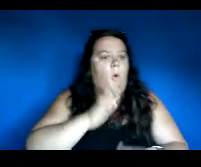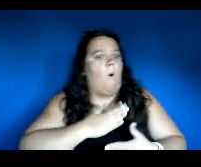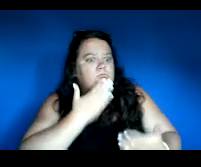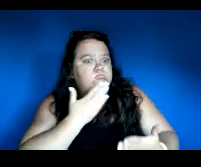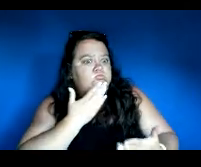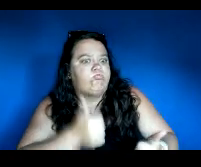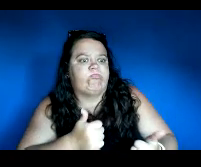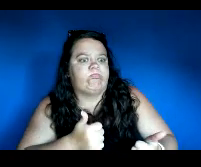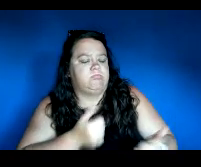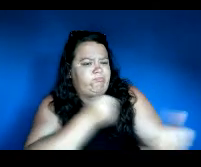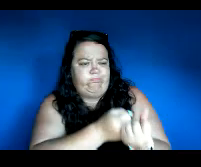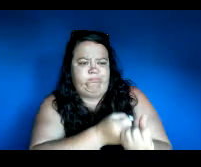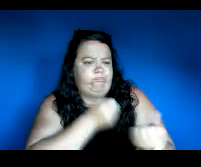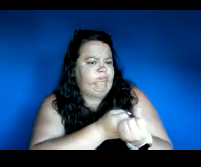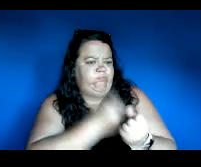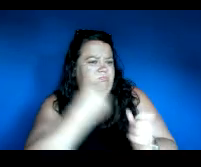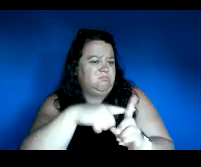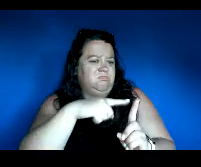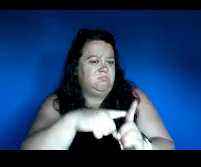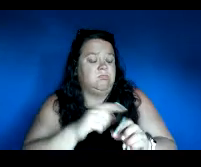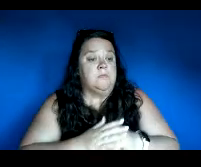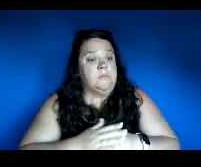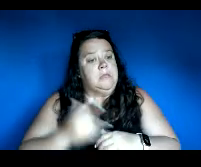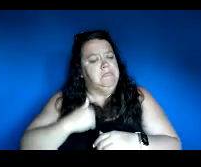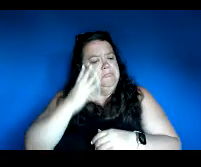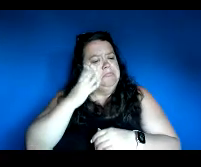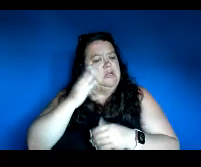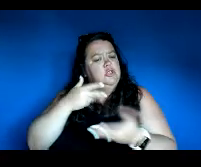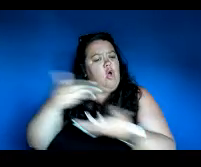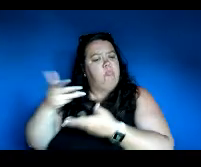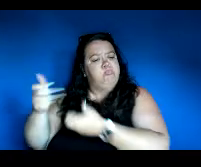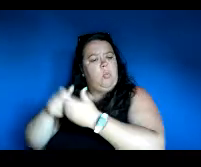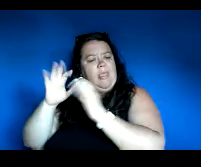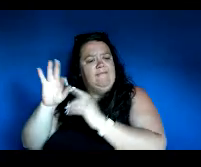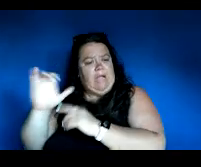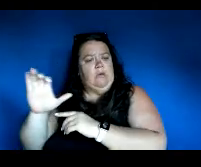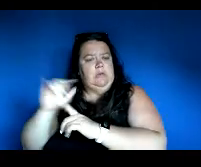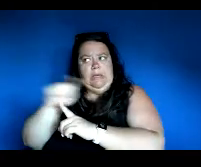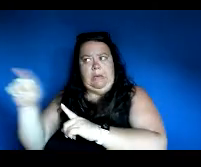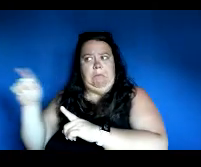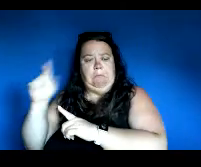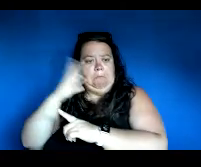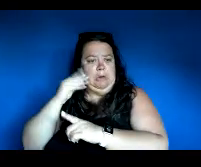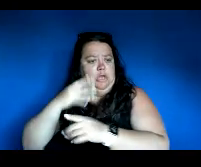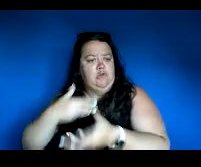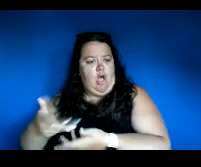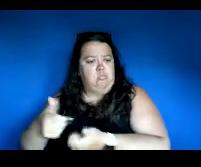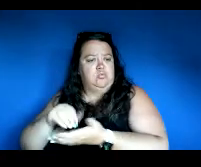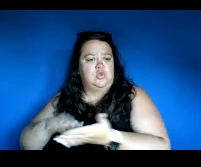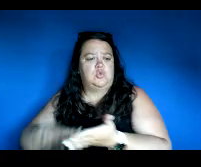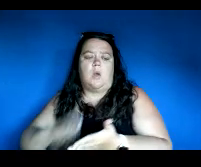And from the faculty that I work with that are engaging with students at that level, that is so much better than when they just sort of get